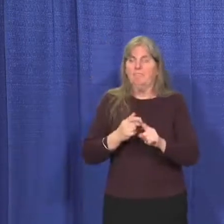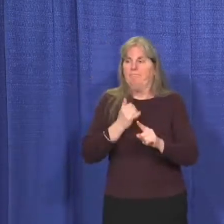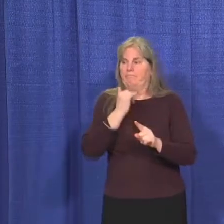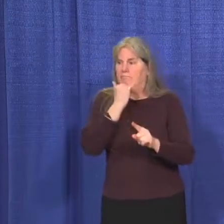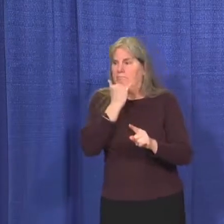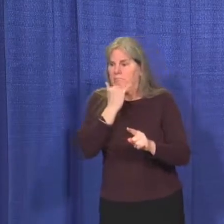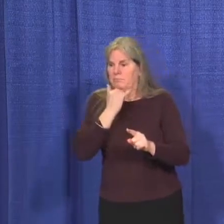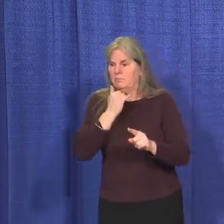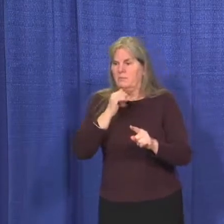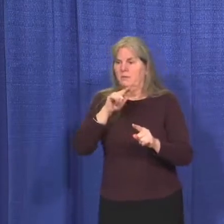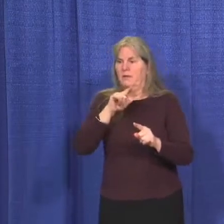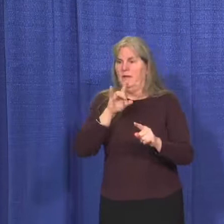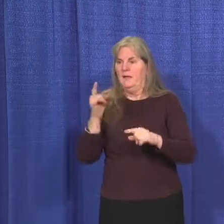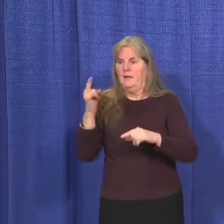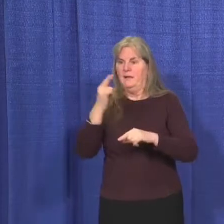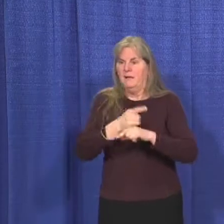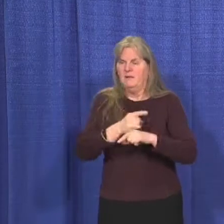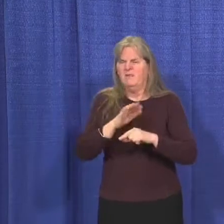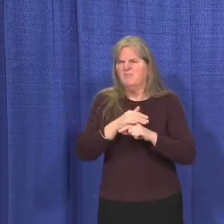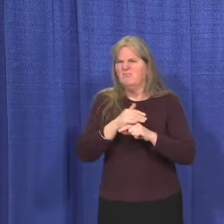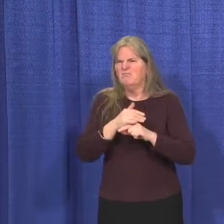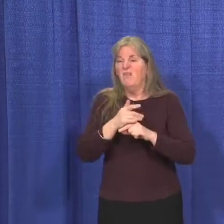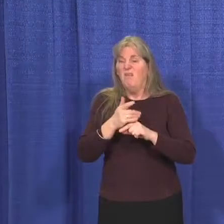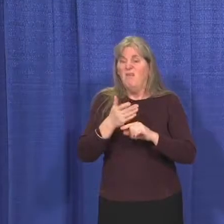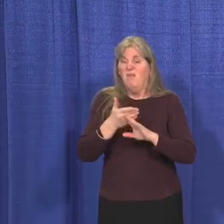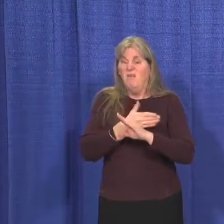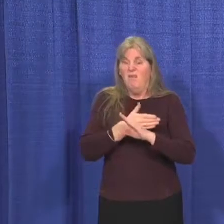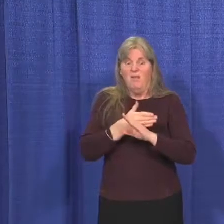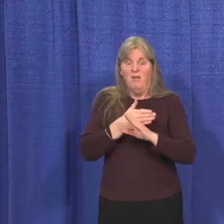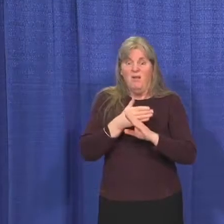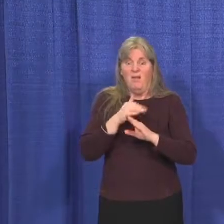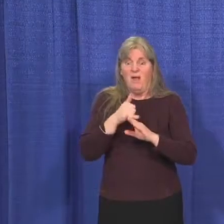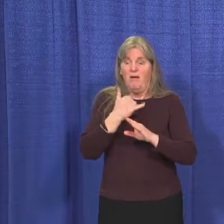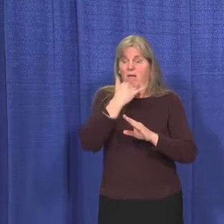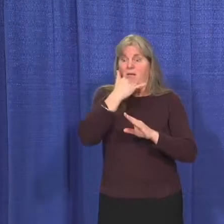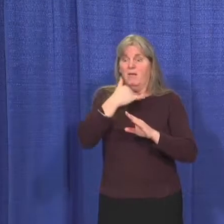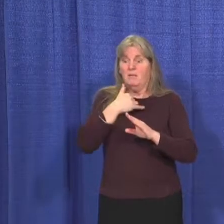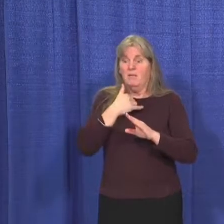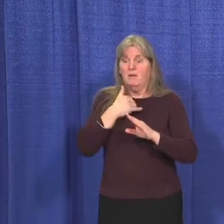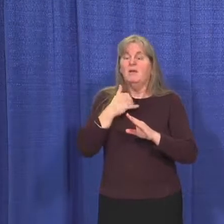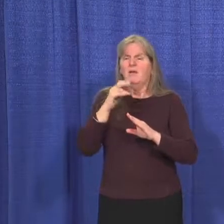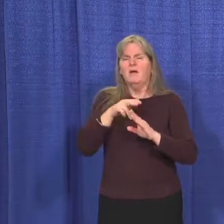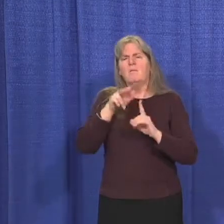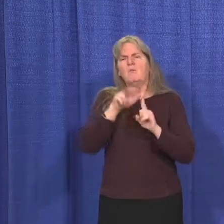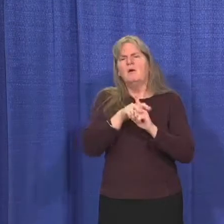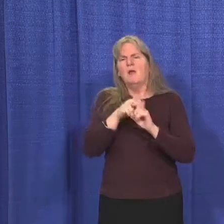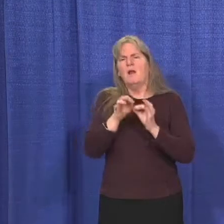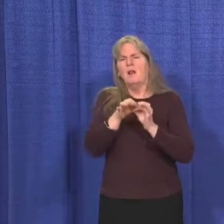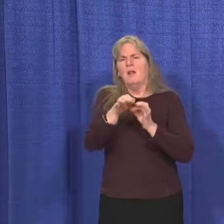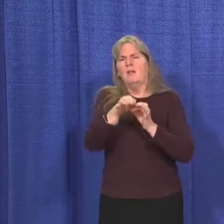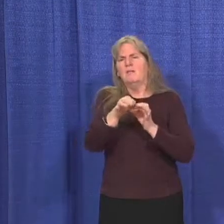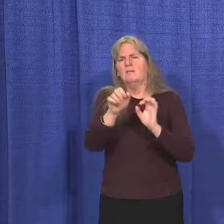mistakenly booked before 28 days to come back and revoke if at all possible for a later interval.